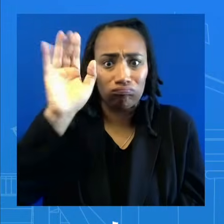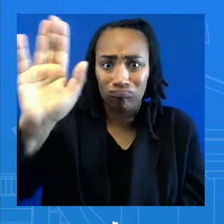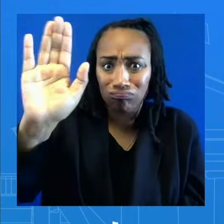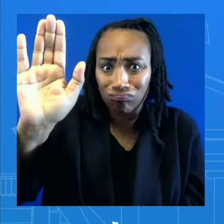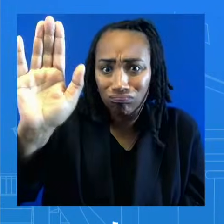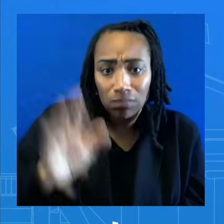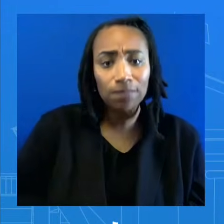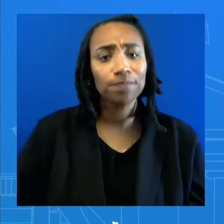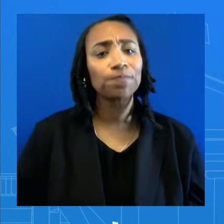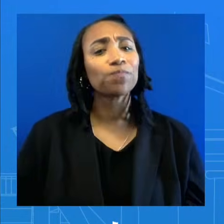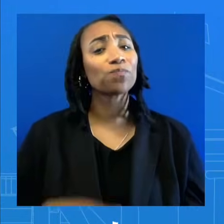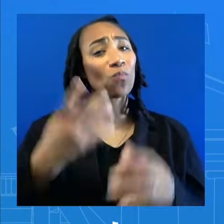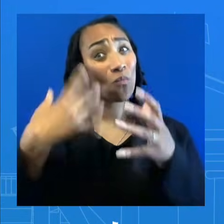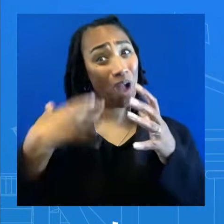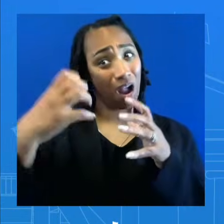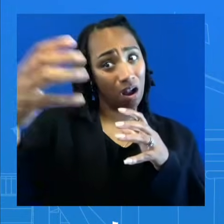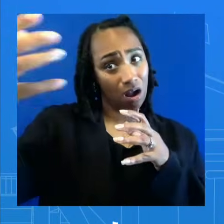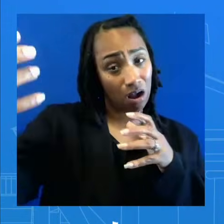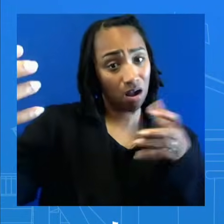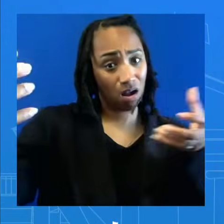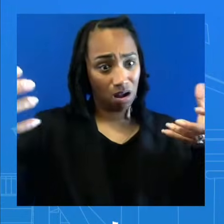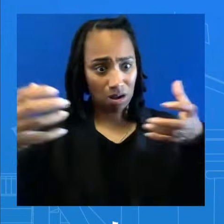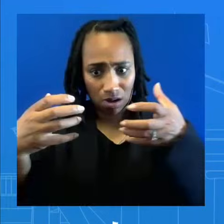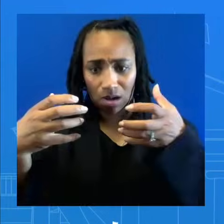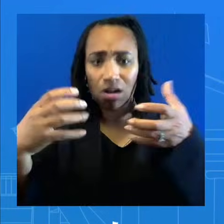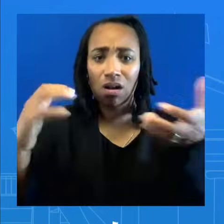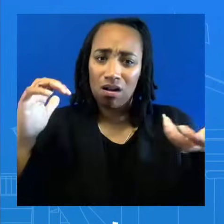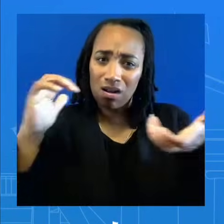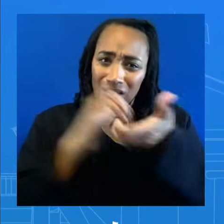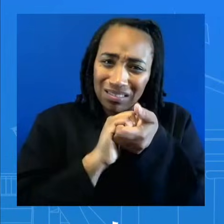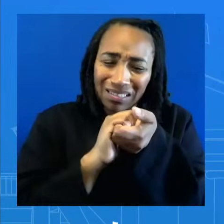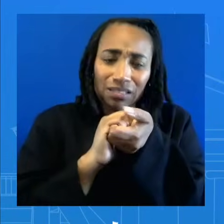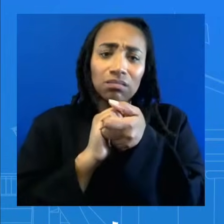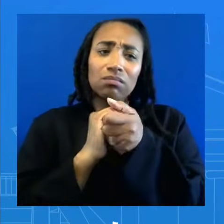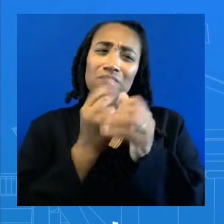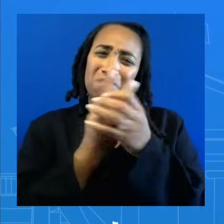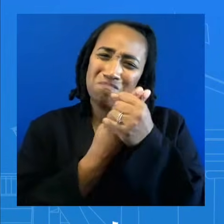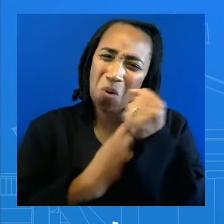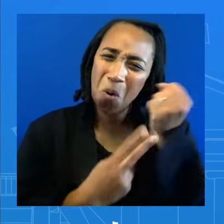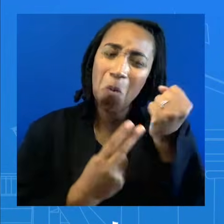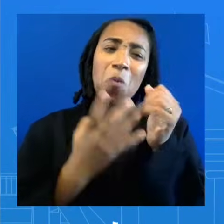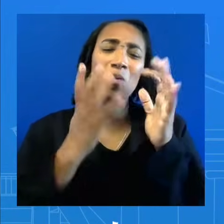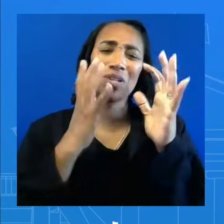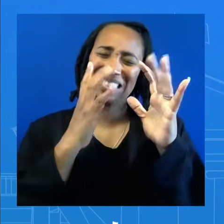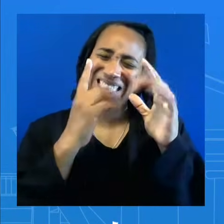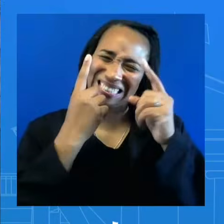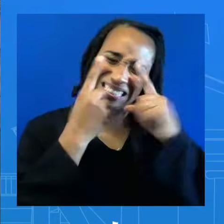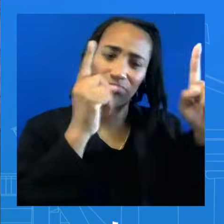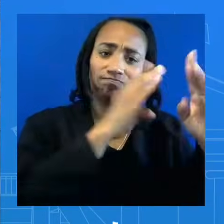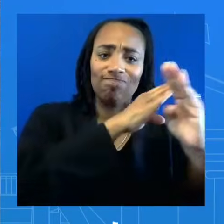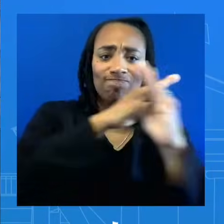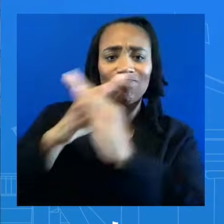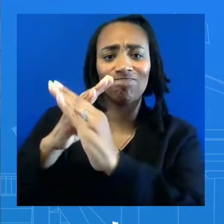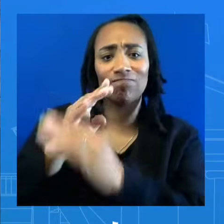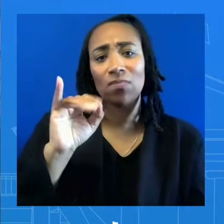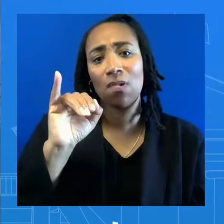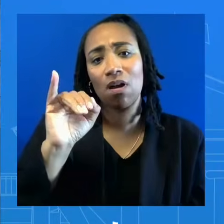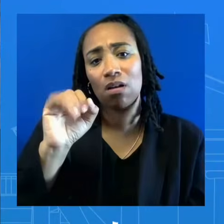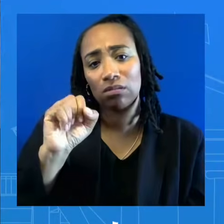the effectiveness of the counter-ISIS mission and that it's not diminished in any way. The Press: Okay. I mean, the relationship with the Turks hasn't been the best.